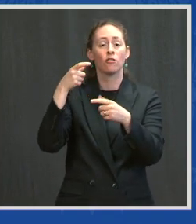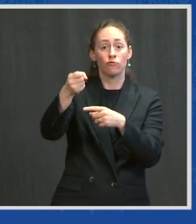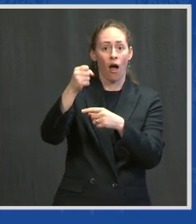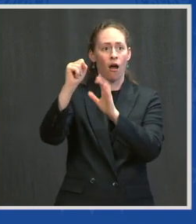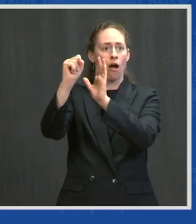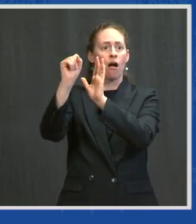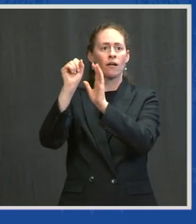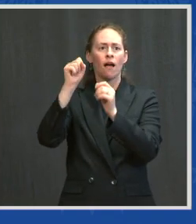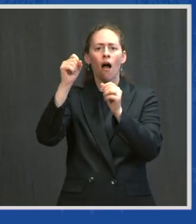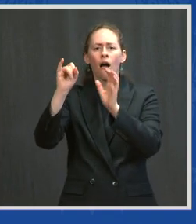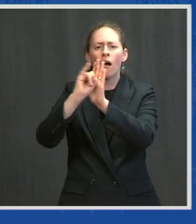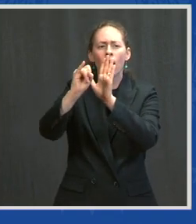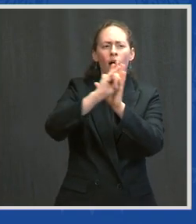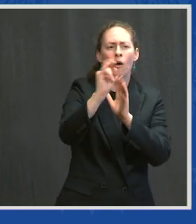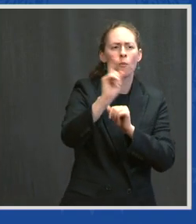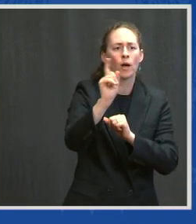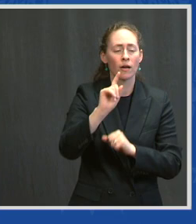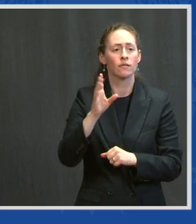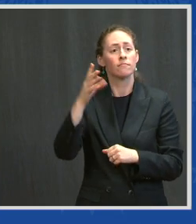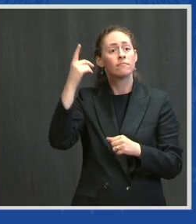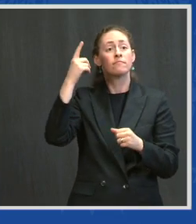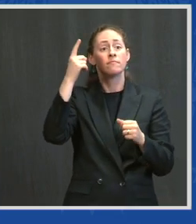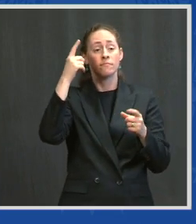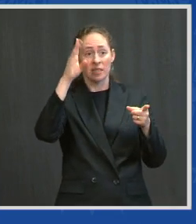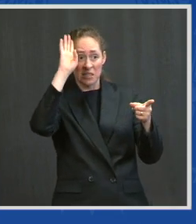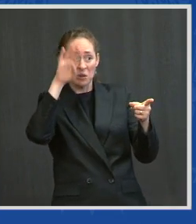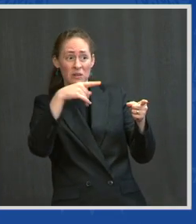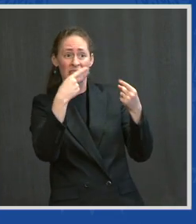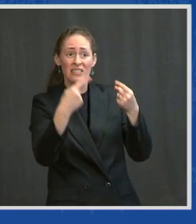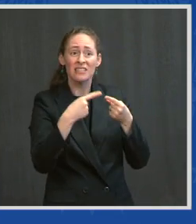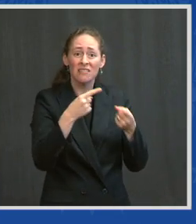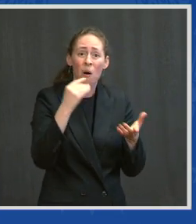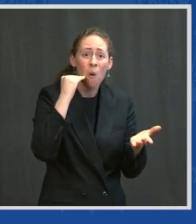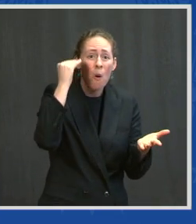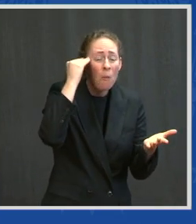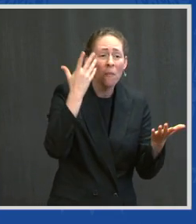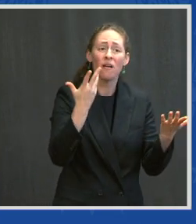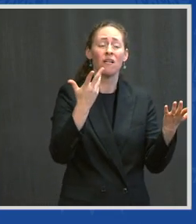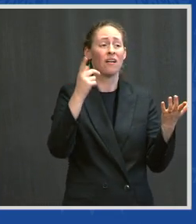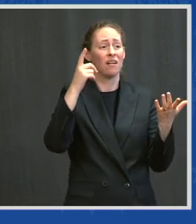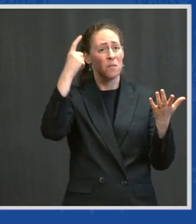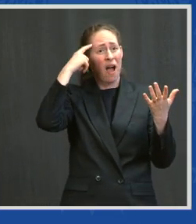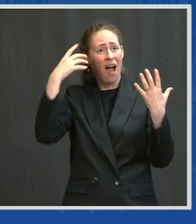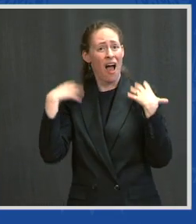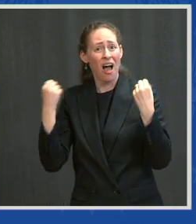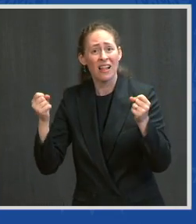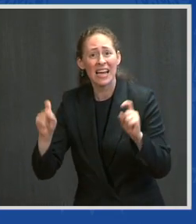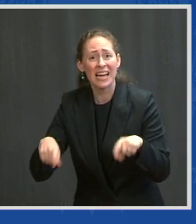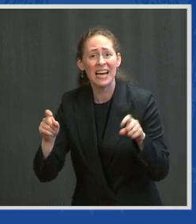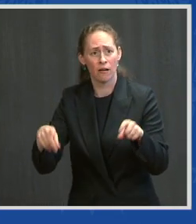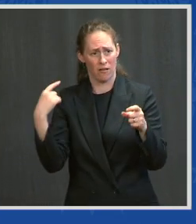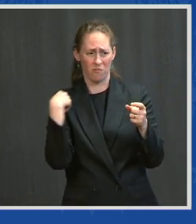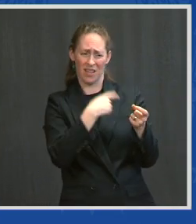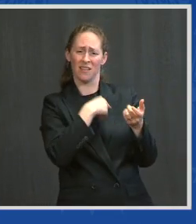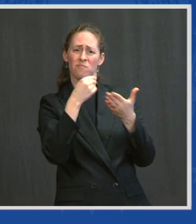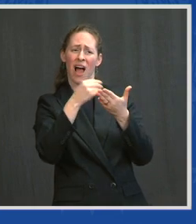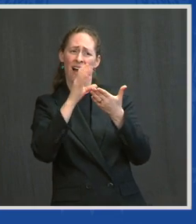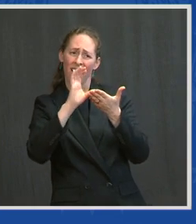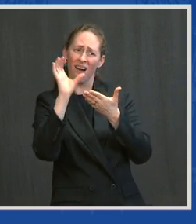including substance abuse and mental health services that we know will make a difference in prevention of crime.